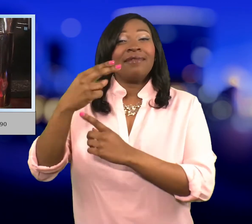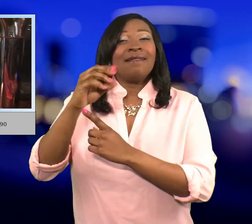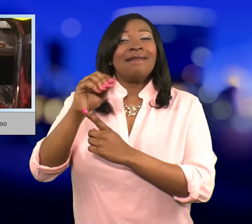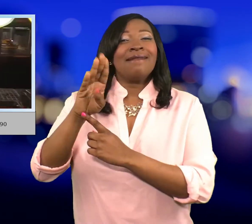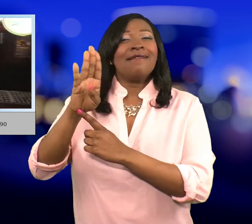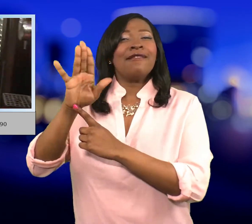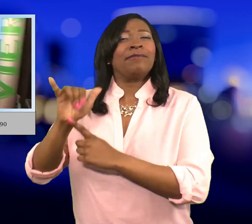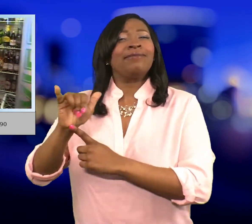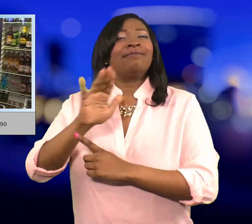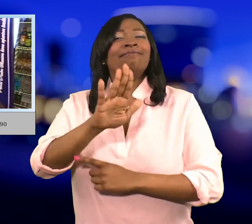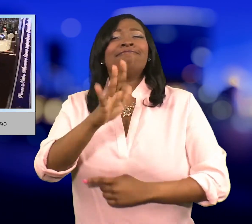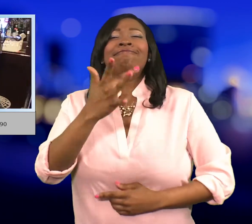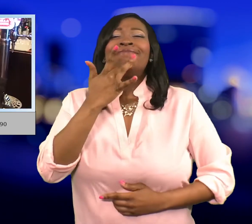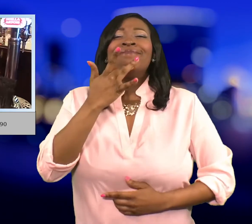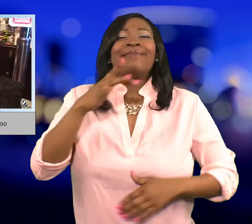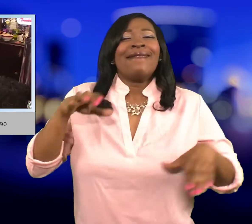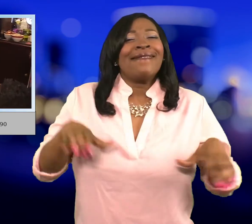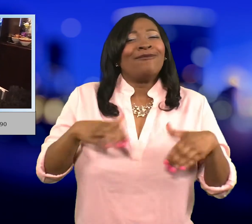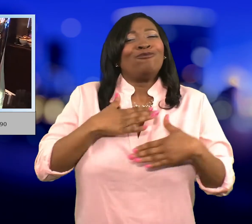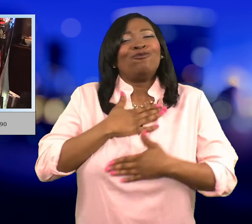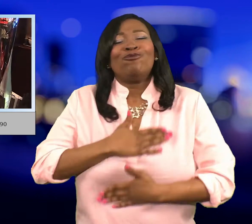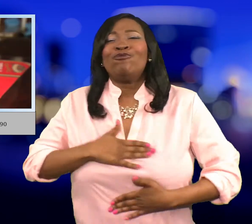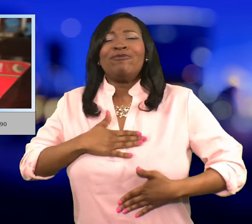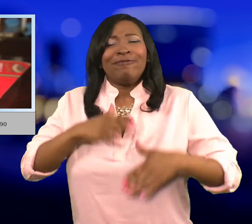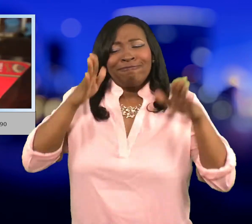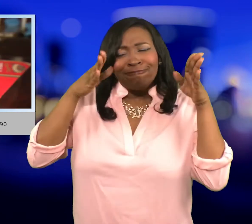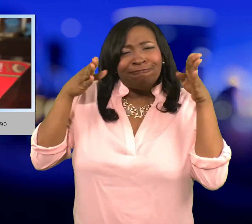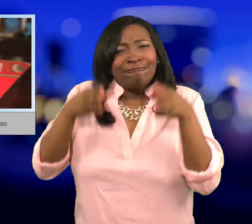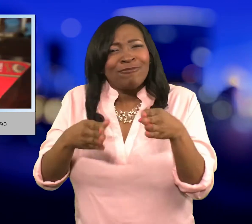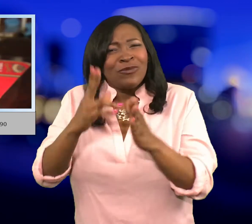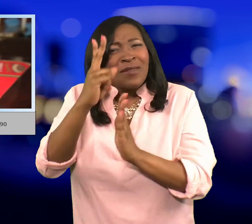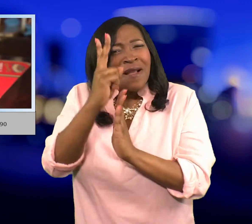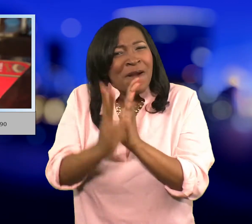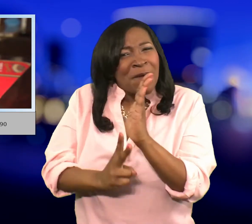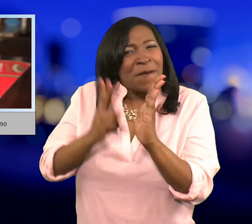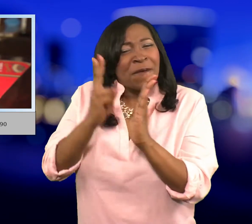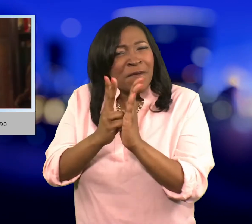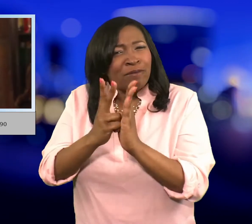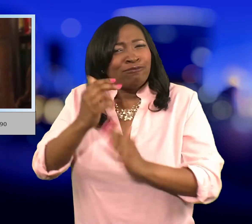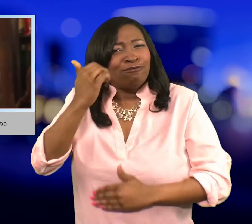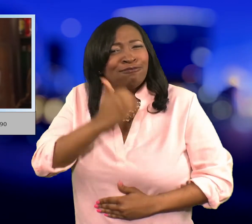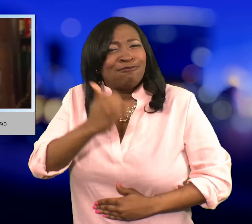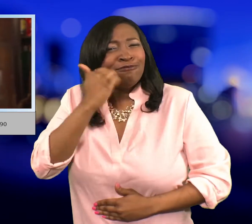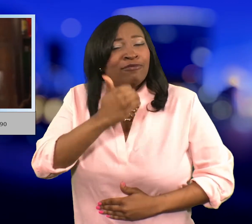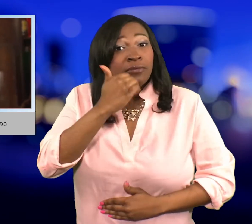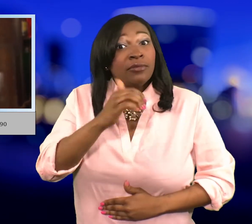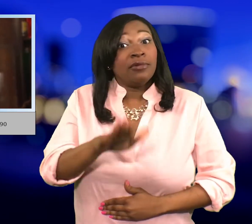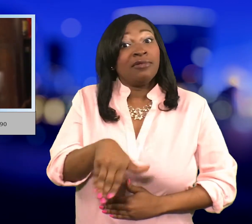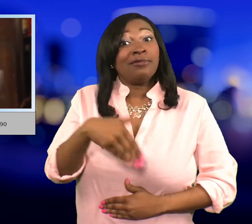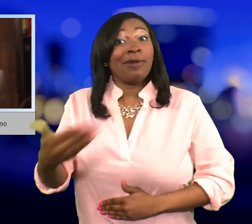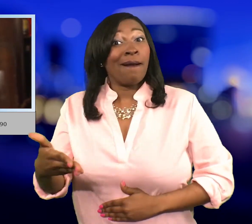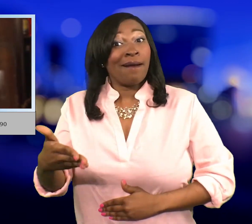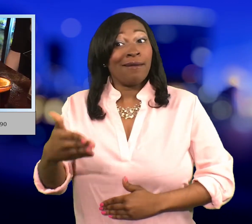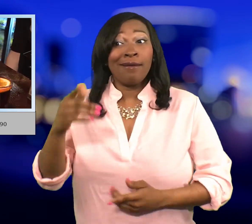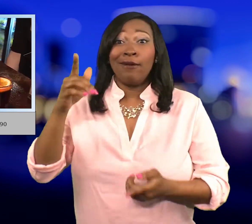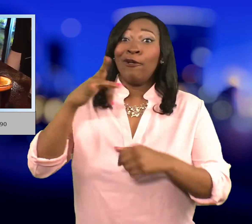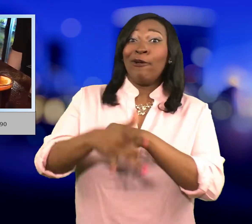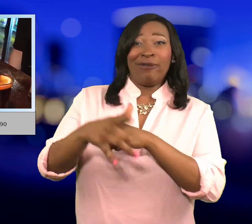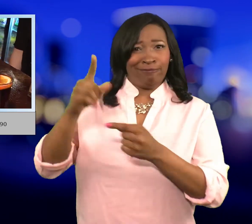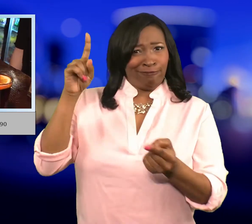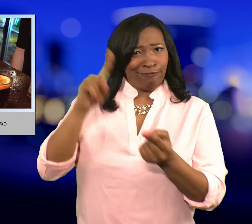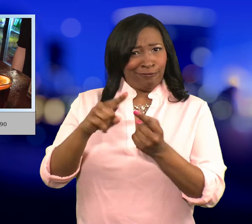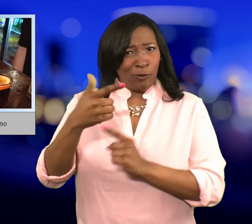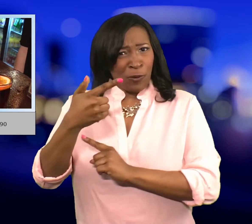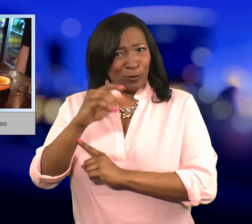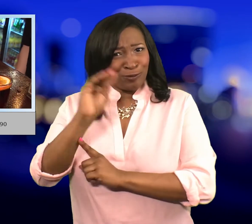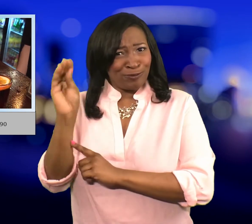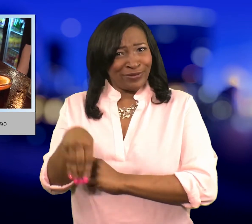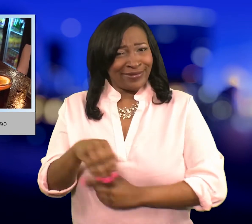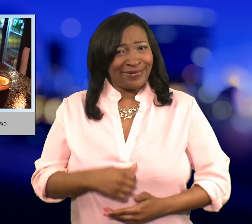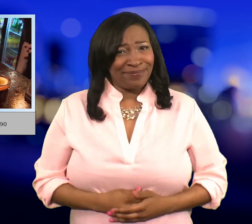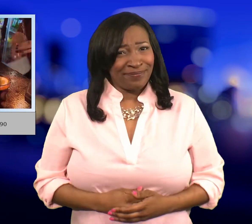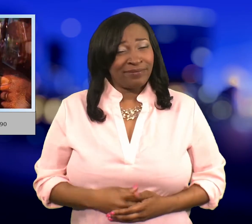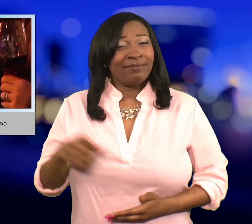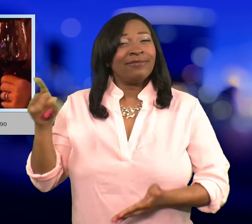And people who spend two hours a day on a hobby are 21 percent less likely to die early.